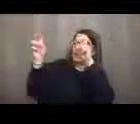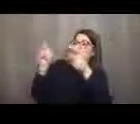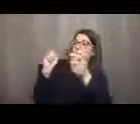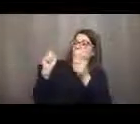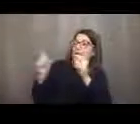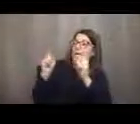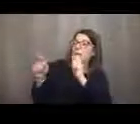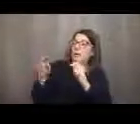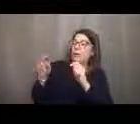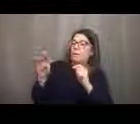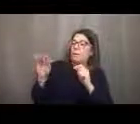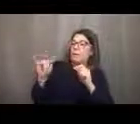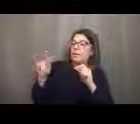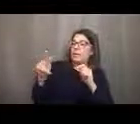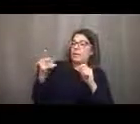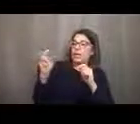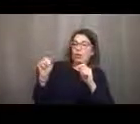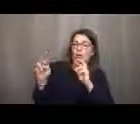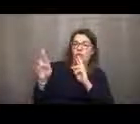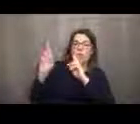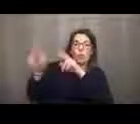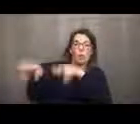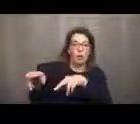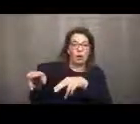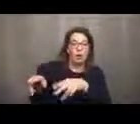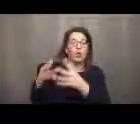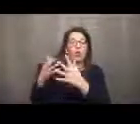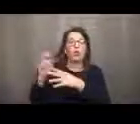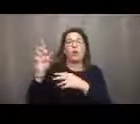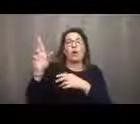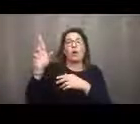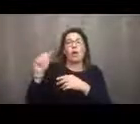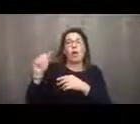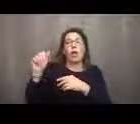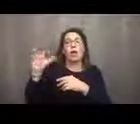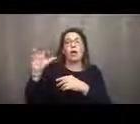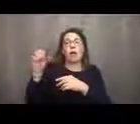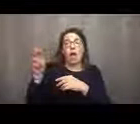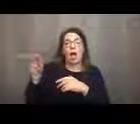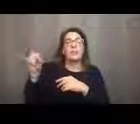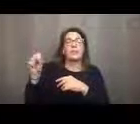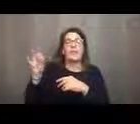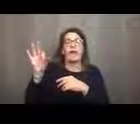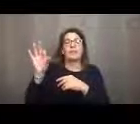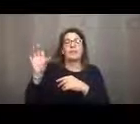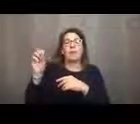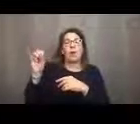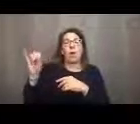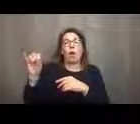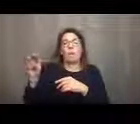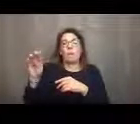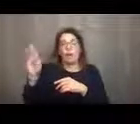through the eRA Commons FCOI Module. The Mitigation Report must include certain information